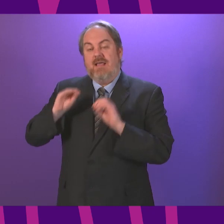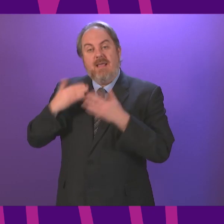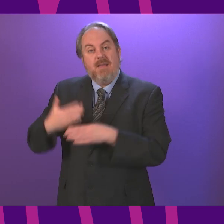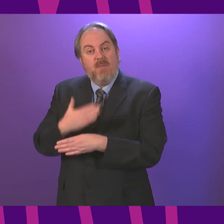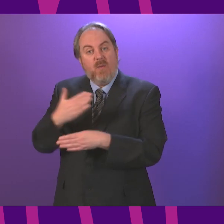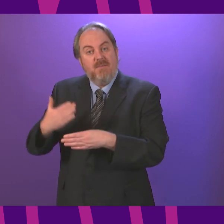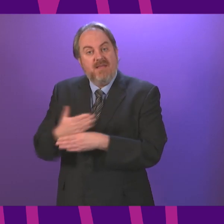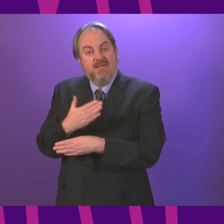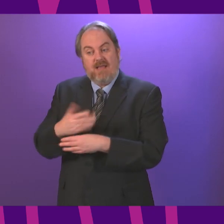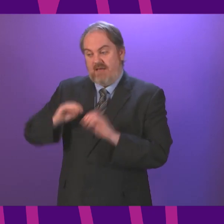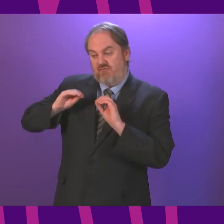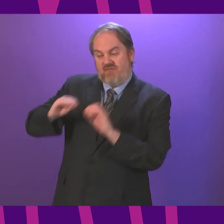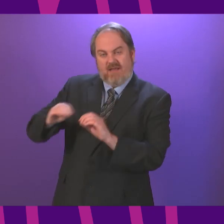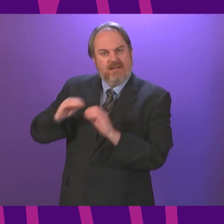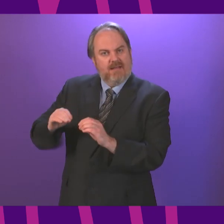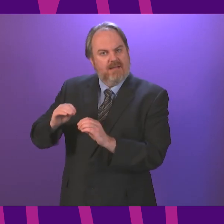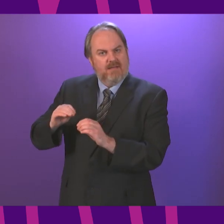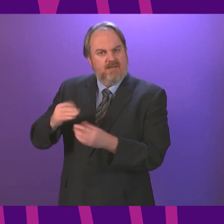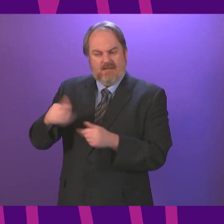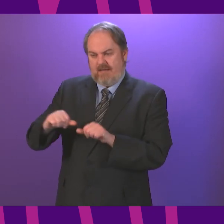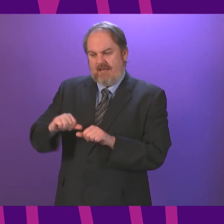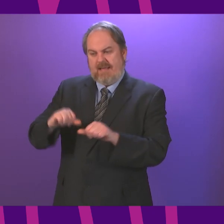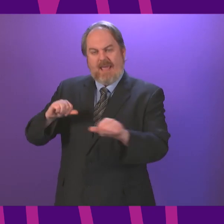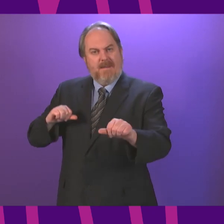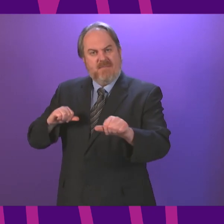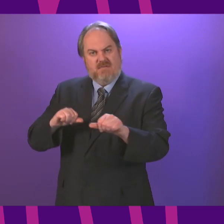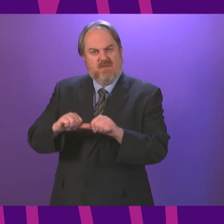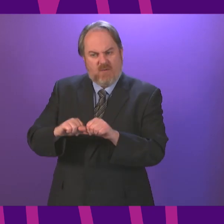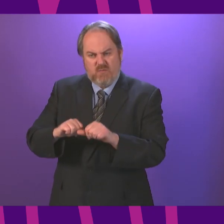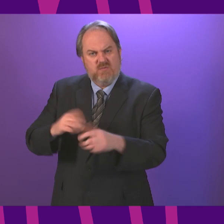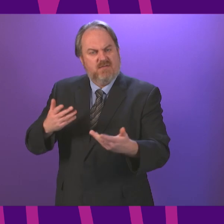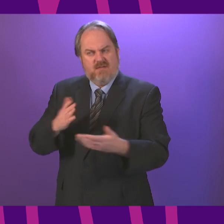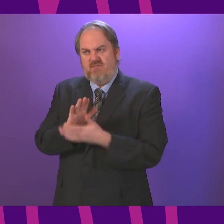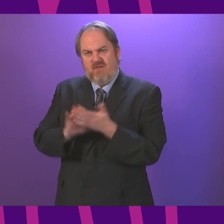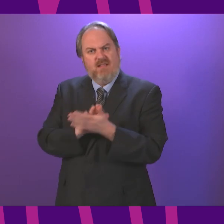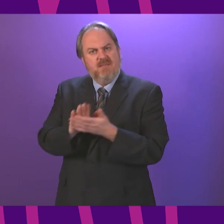year on year. The gap between the most deprived and least deprived pupils achieving one pass or